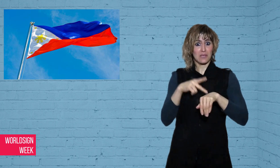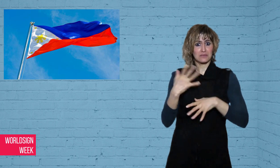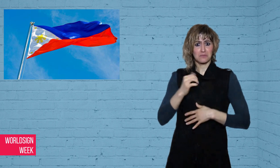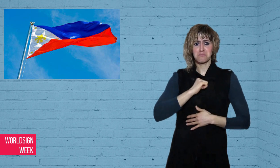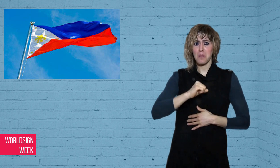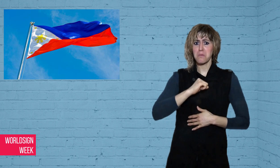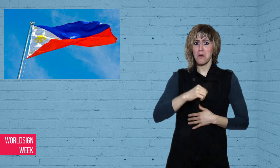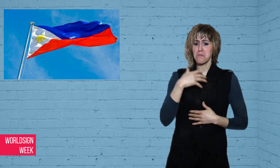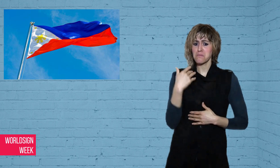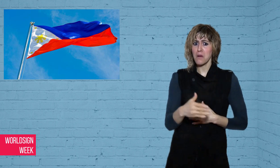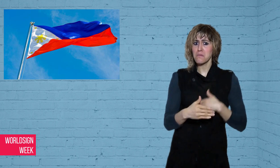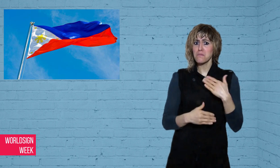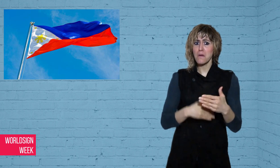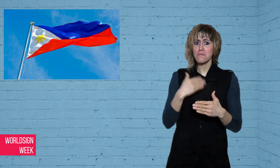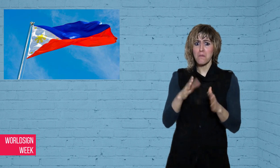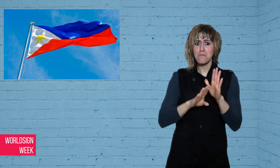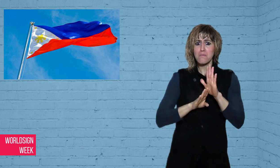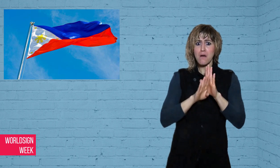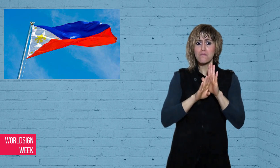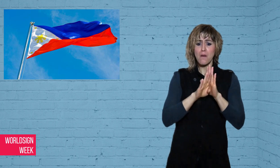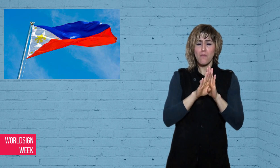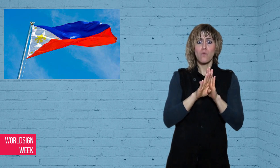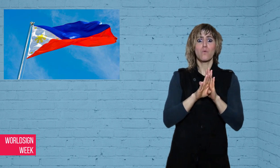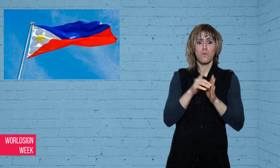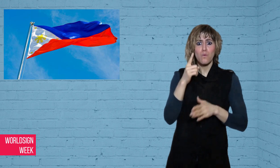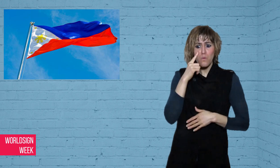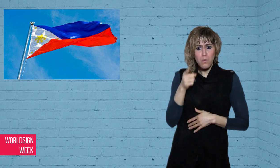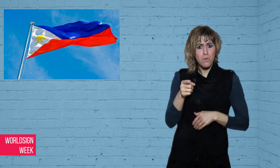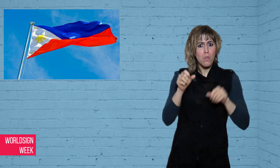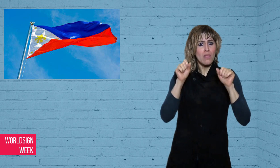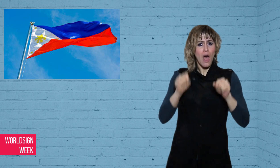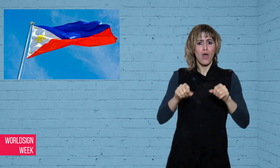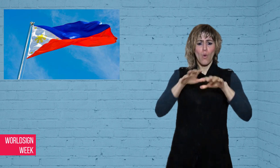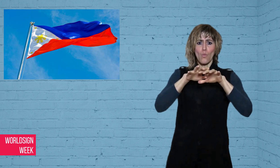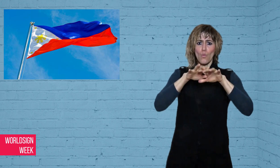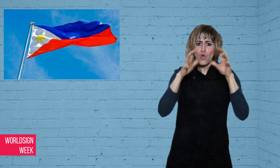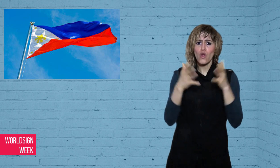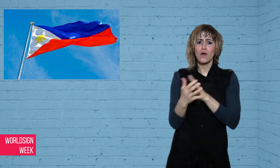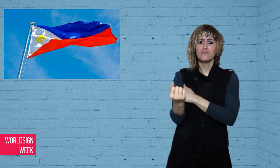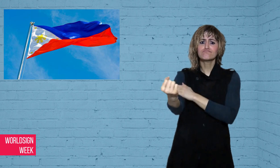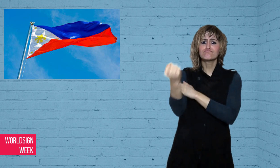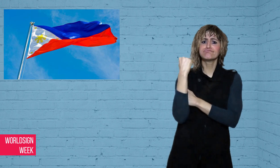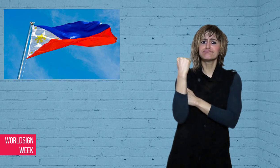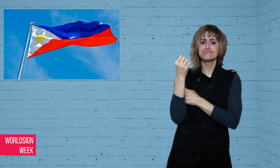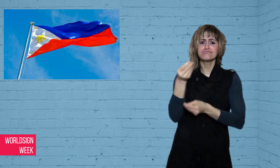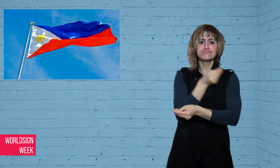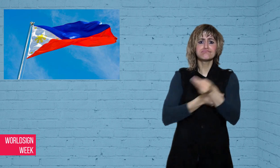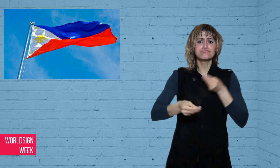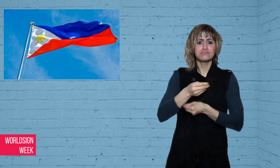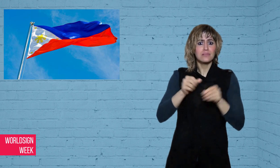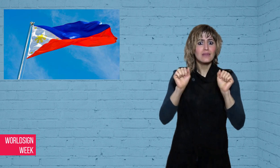becoming a global power.